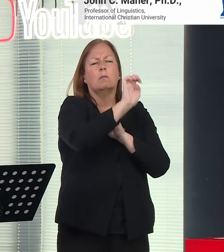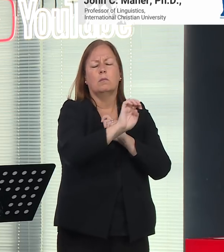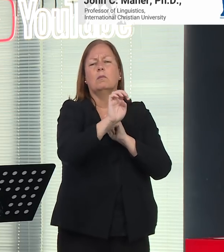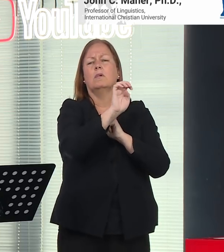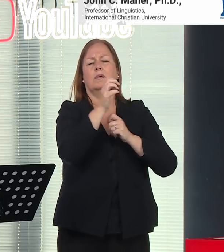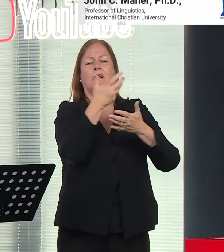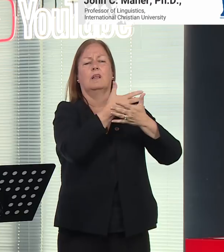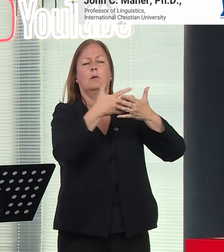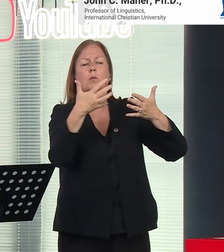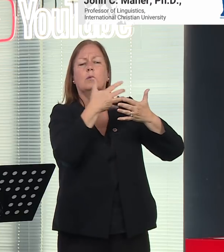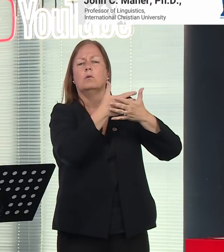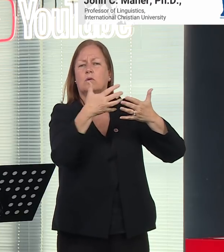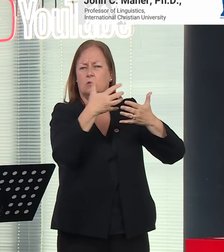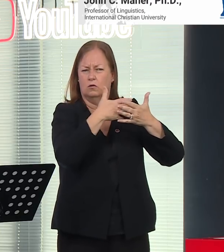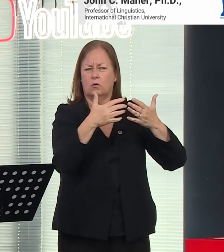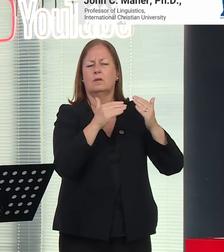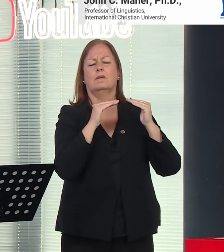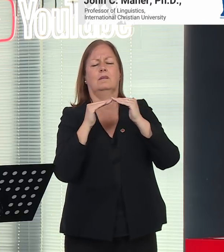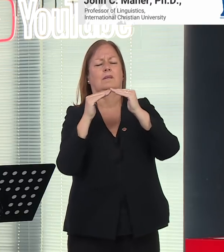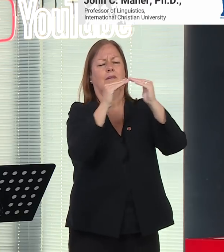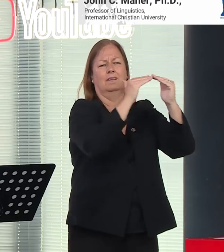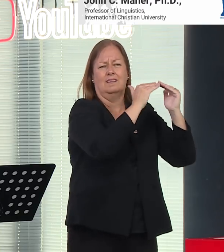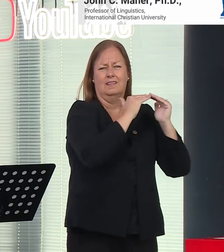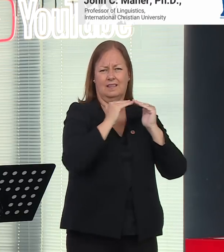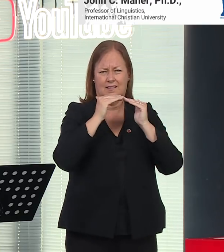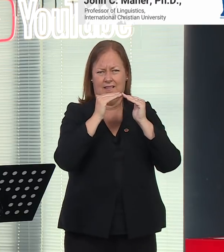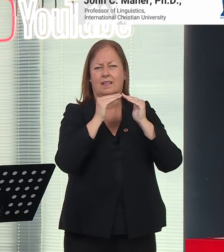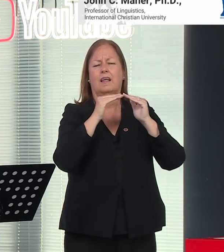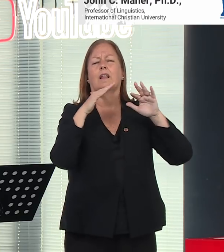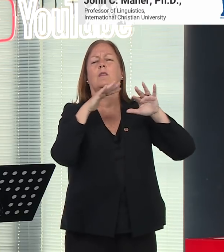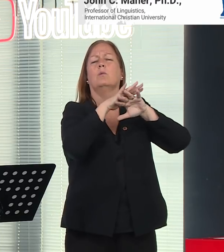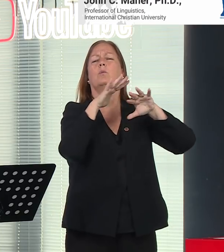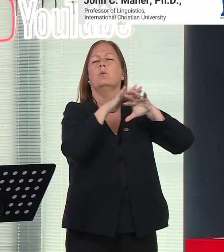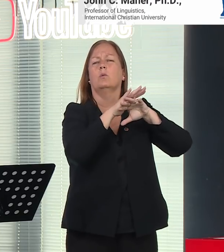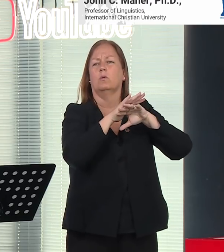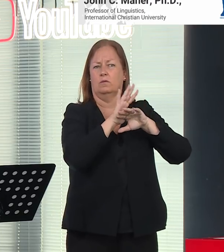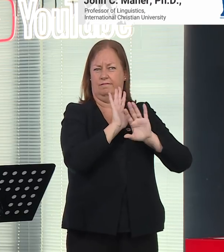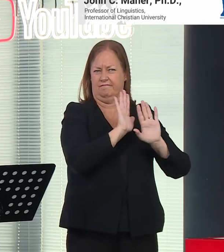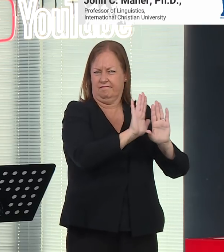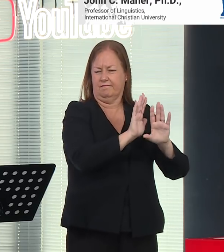In 2010, this office changed its name. It was replaced by another name.